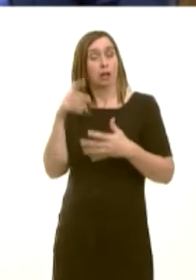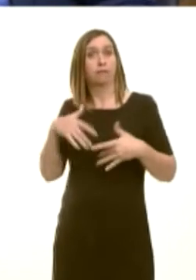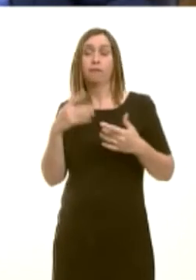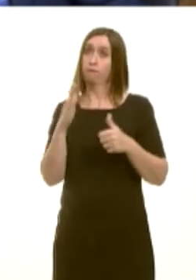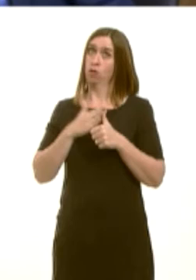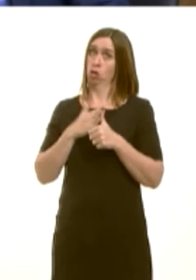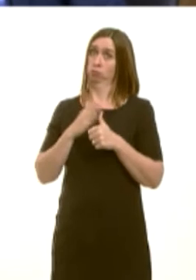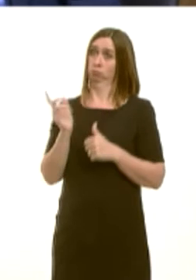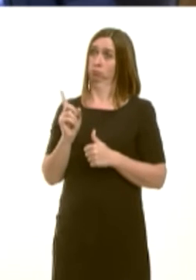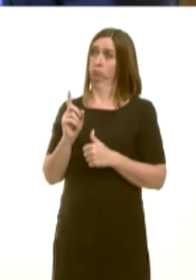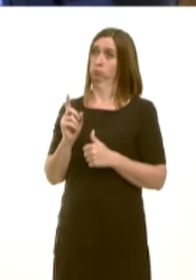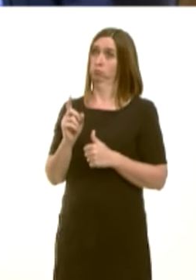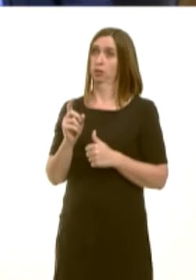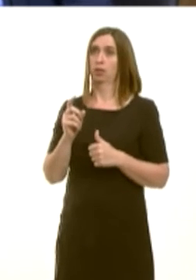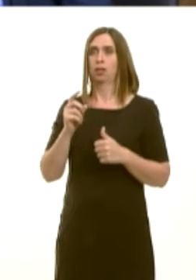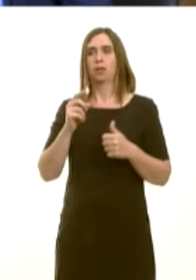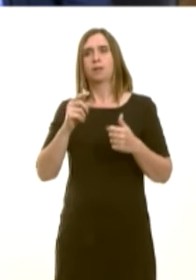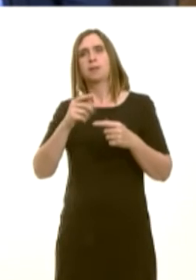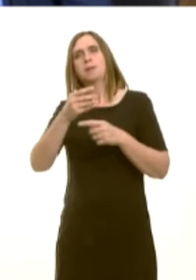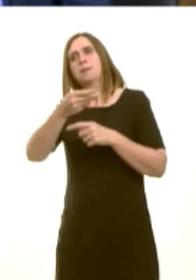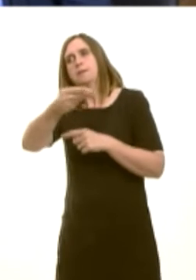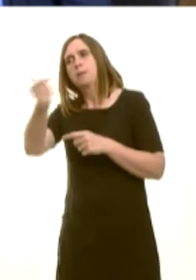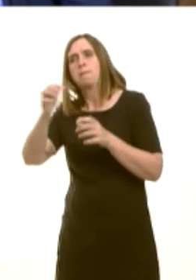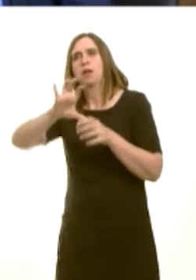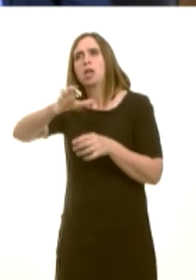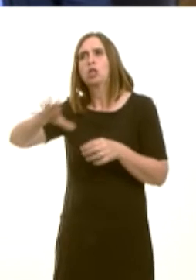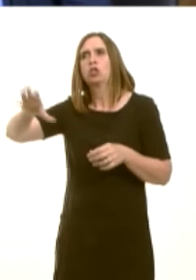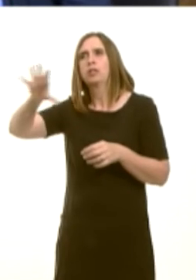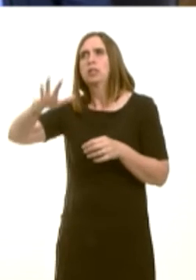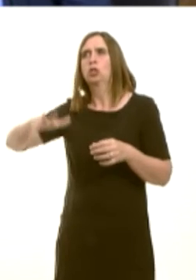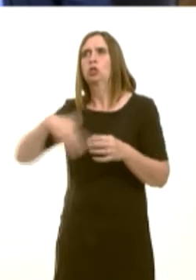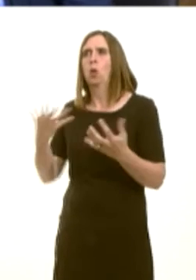with other countries that are less keen on fast integration, and, so far, thatís not